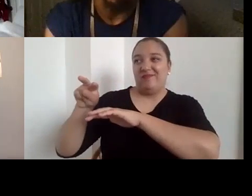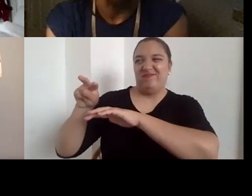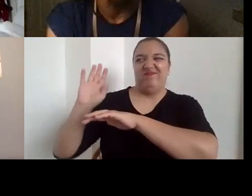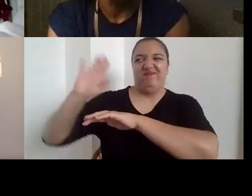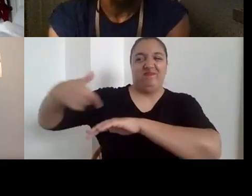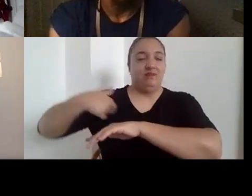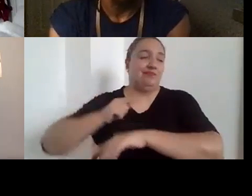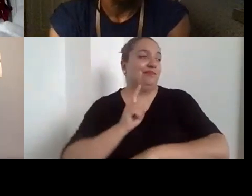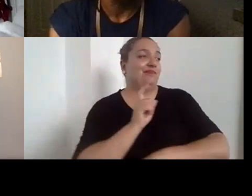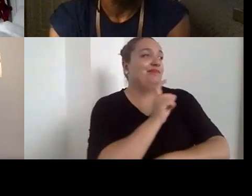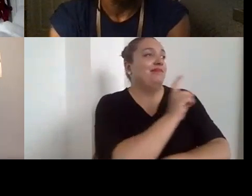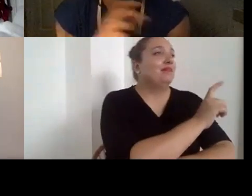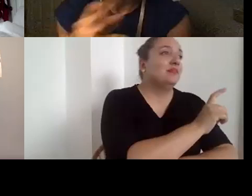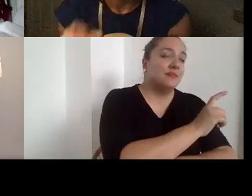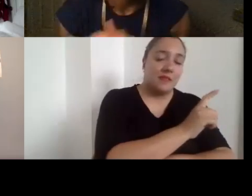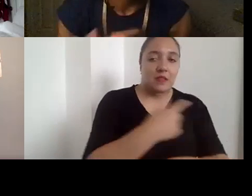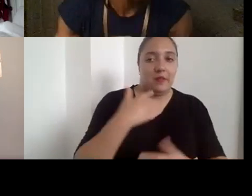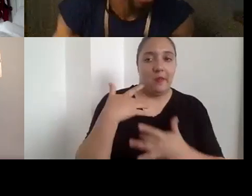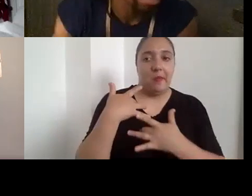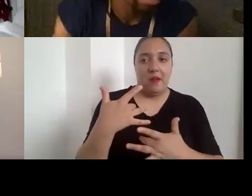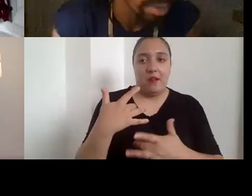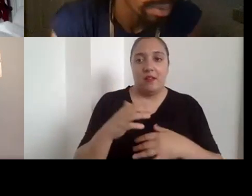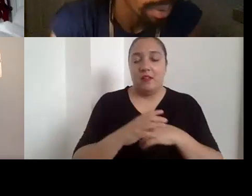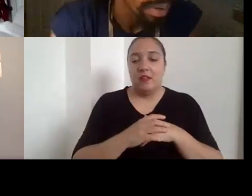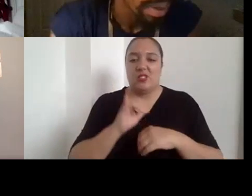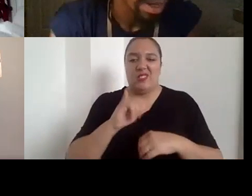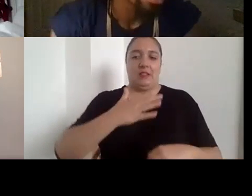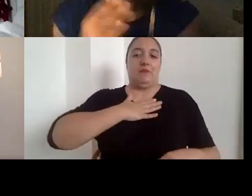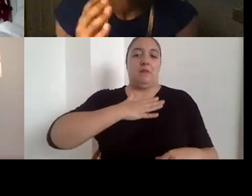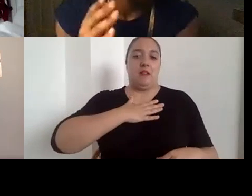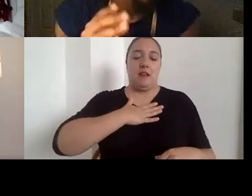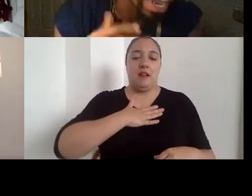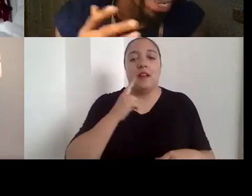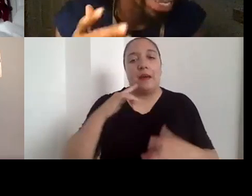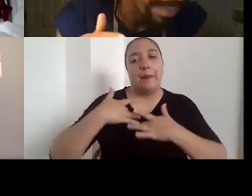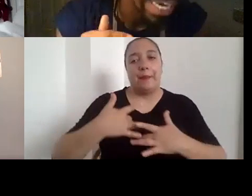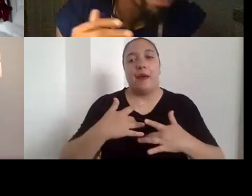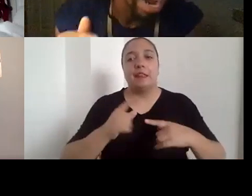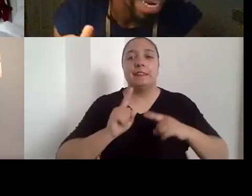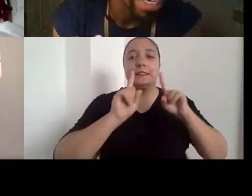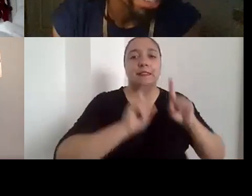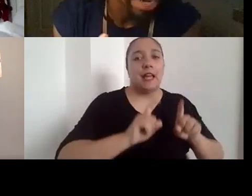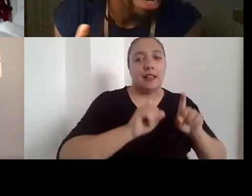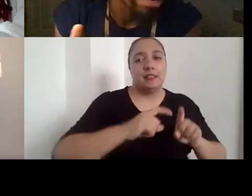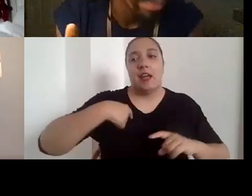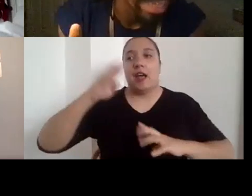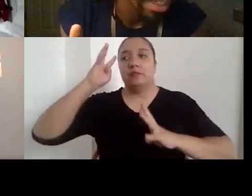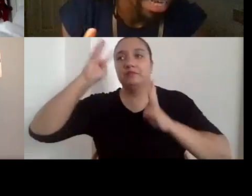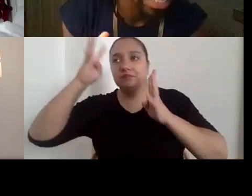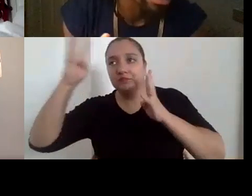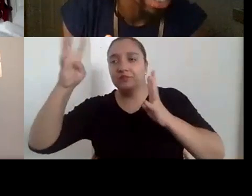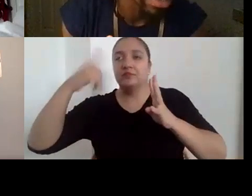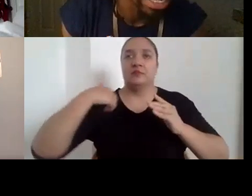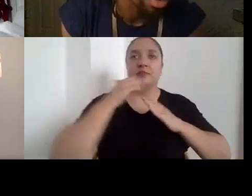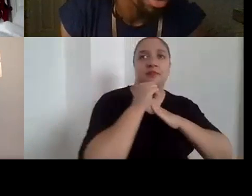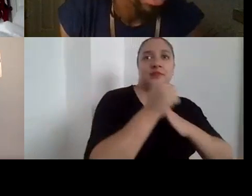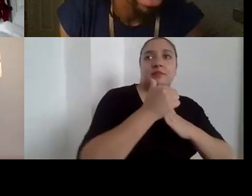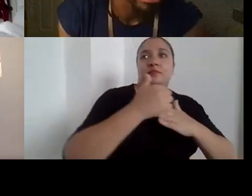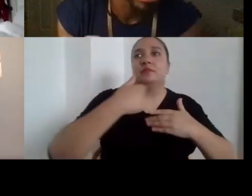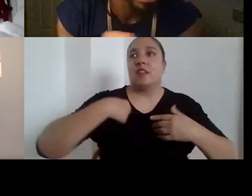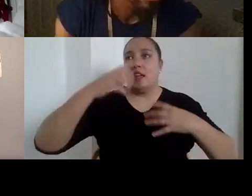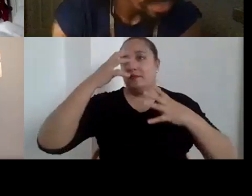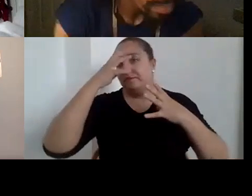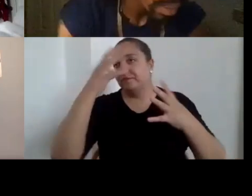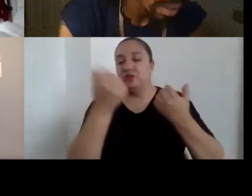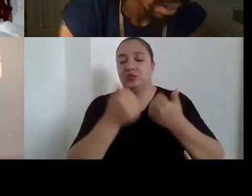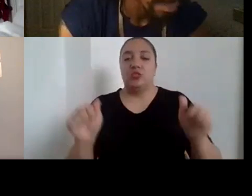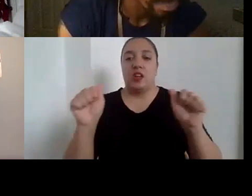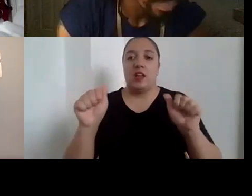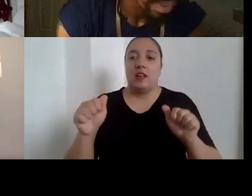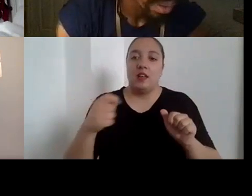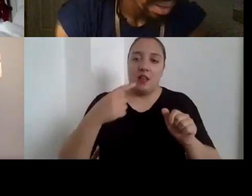end up going into that experimental role, I innovate, pioneer, and invent. I take risks and course-correct as needed.